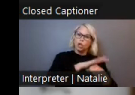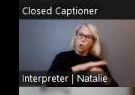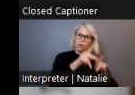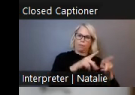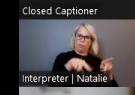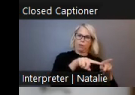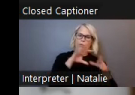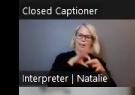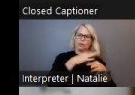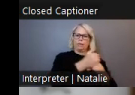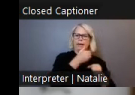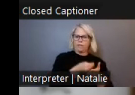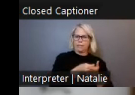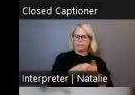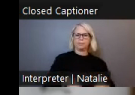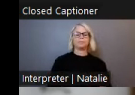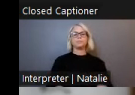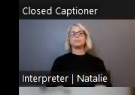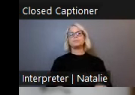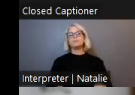to people locally, in terms of funding. So, what is a nonprofit?